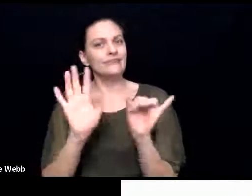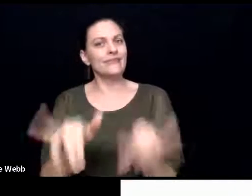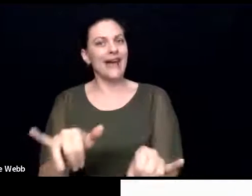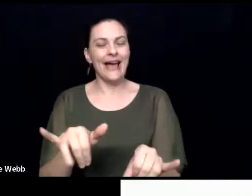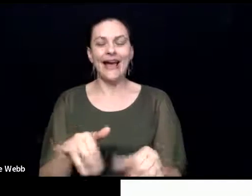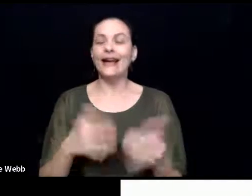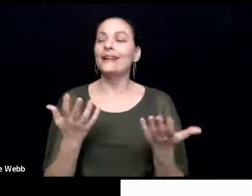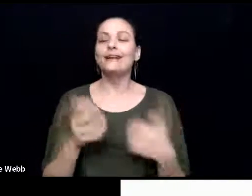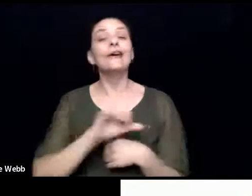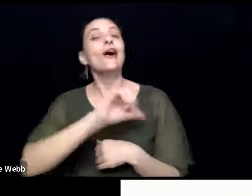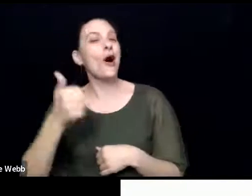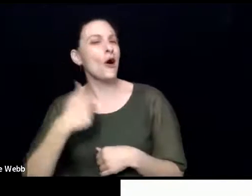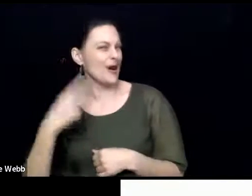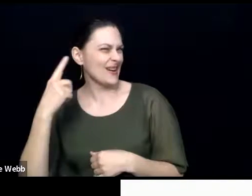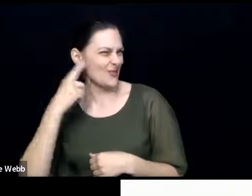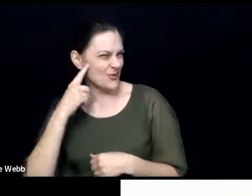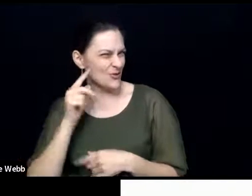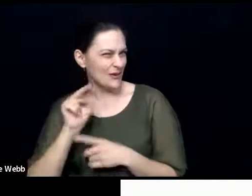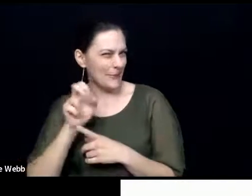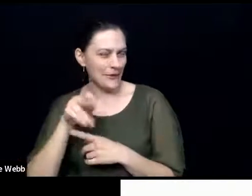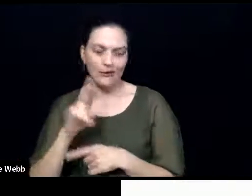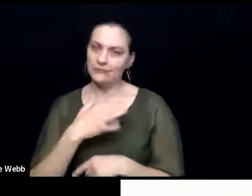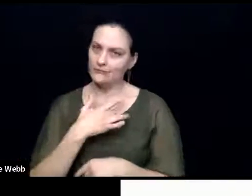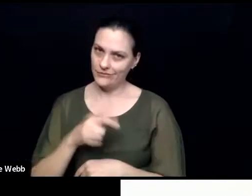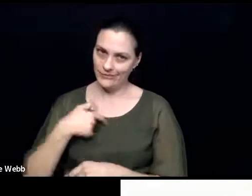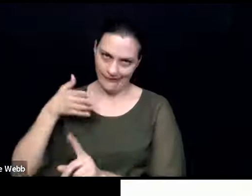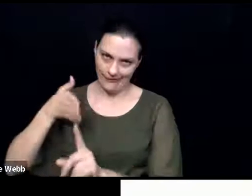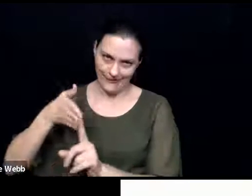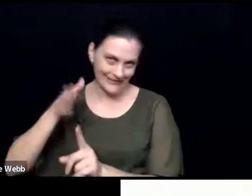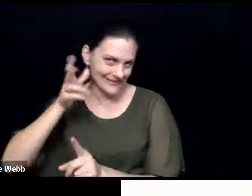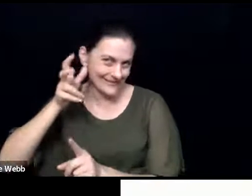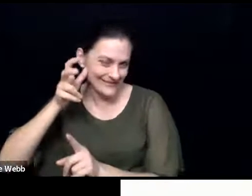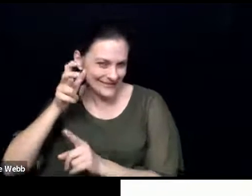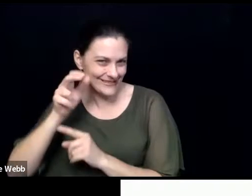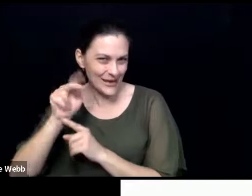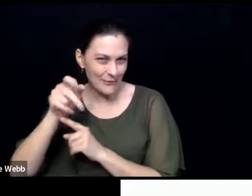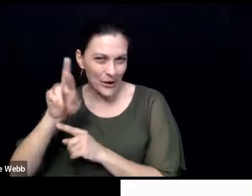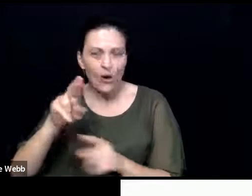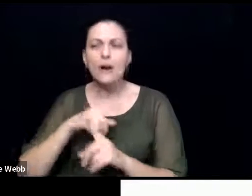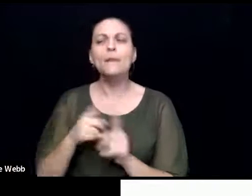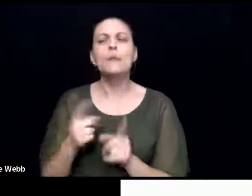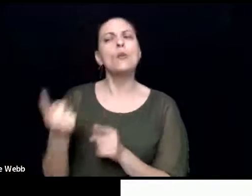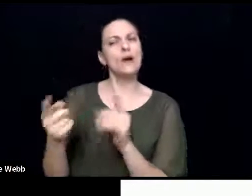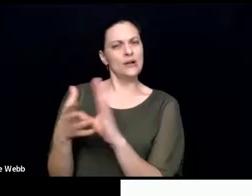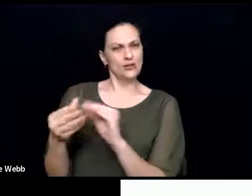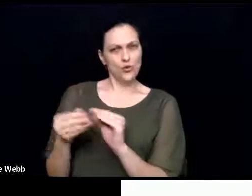about the fact people were saying Black people are hesitant and I mentioned this in the book,